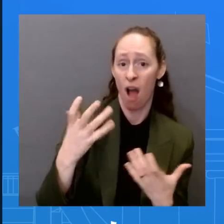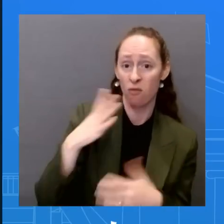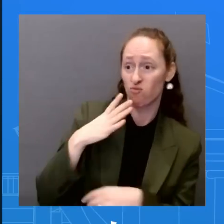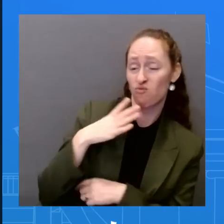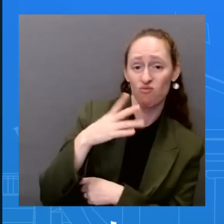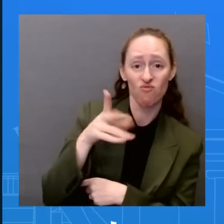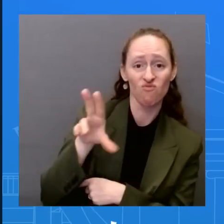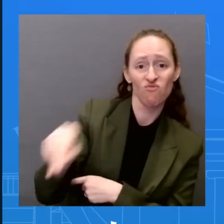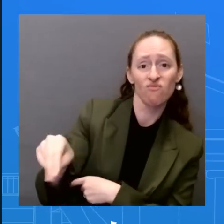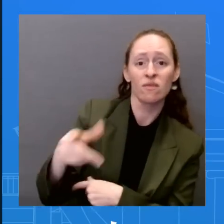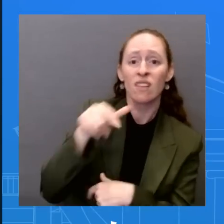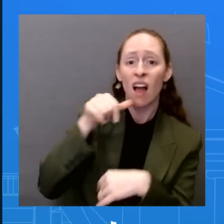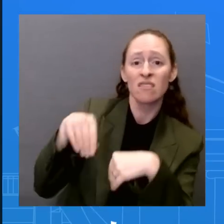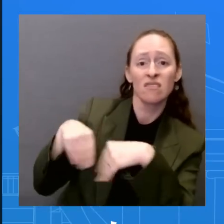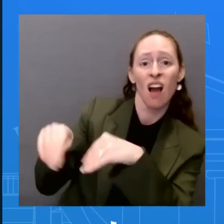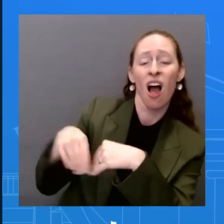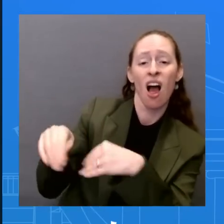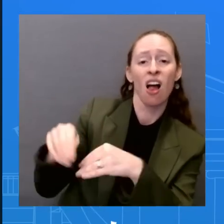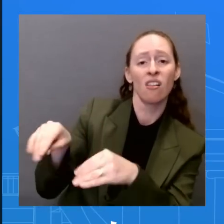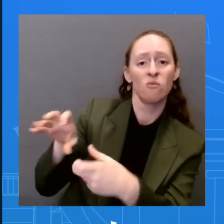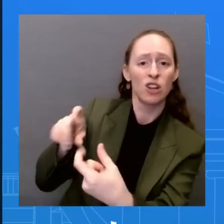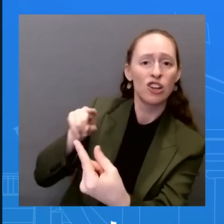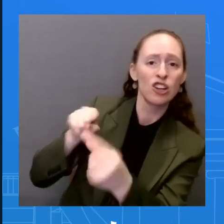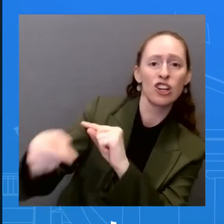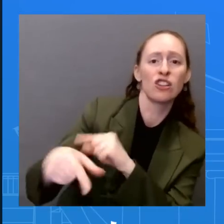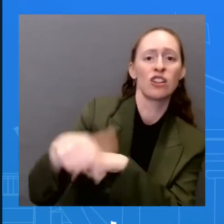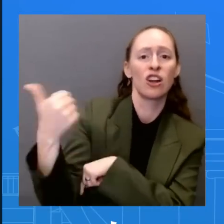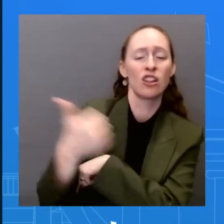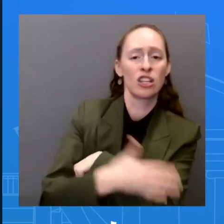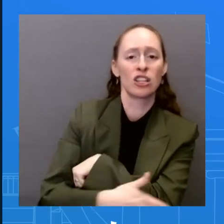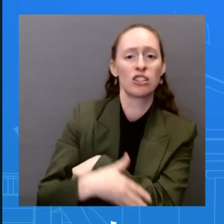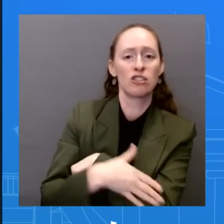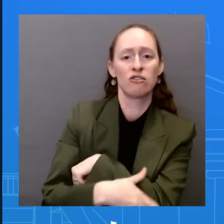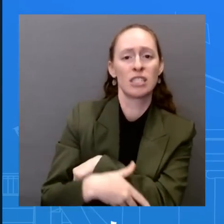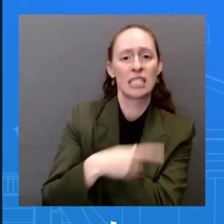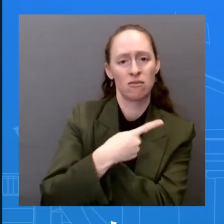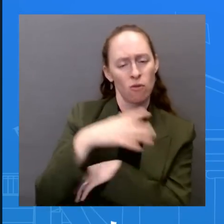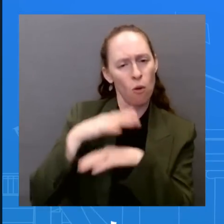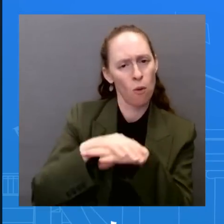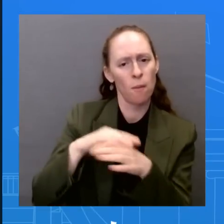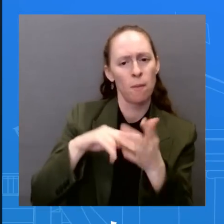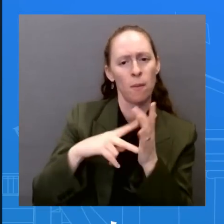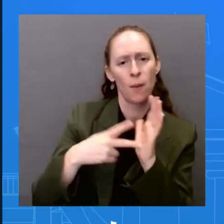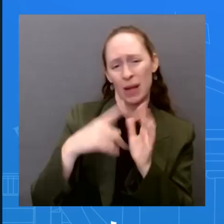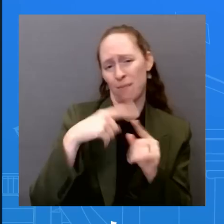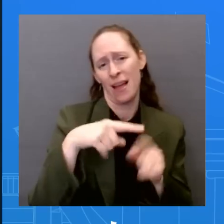and we have been preparing for months. And we have talked through the different processes